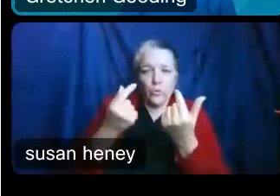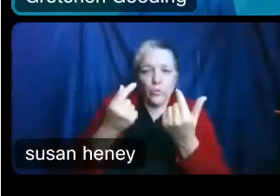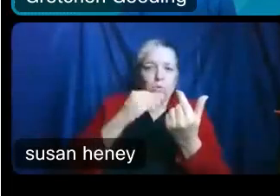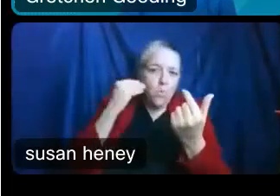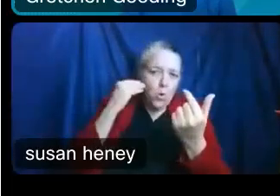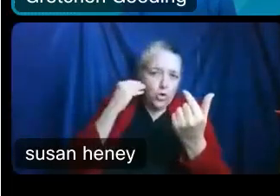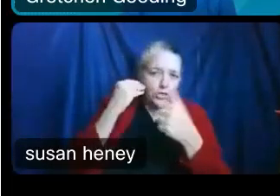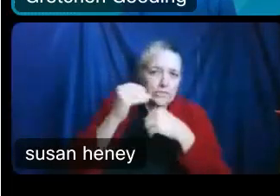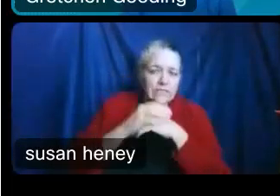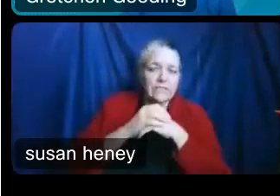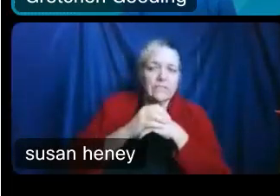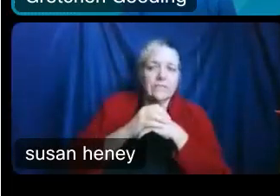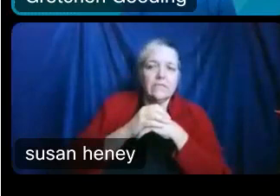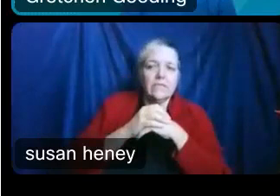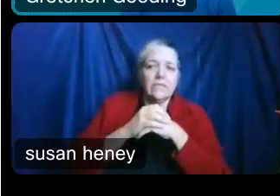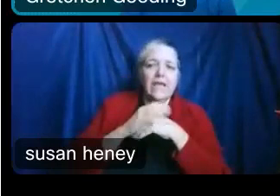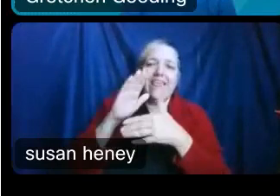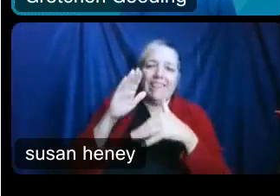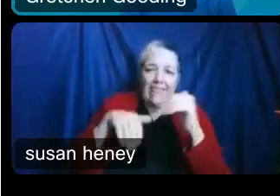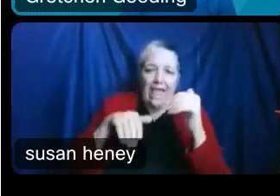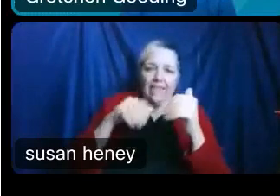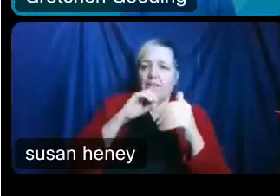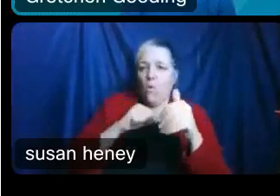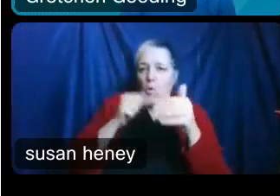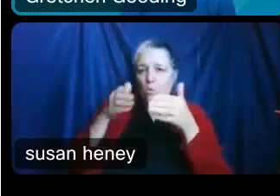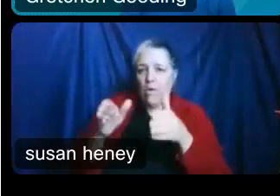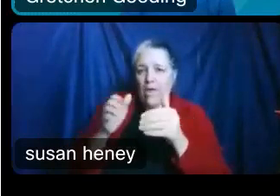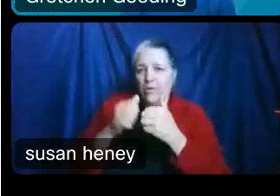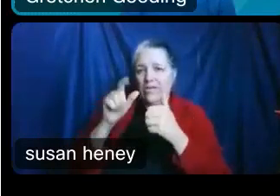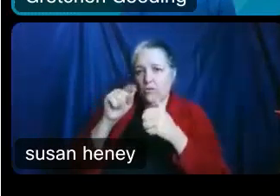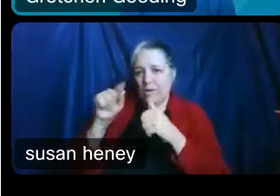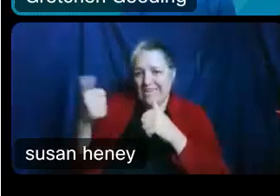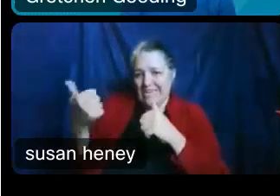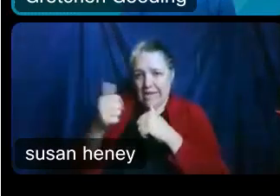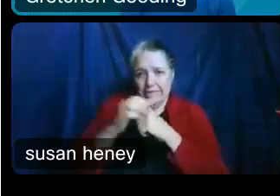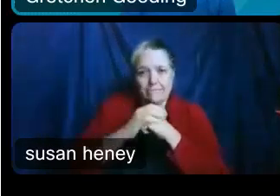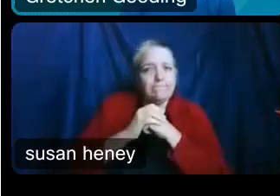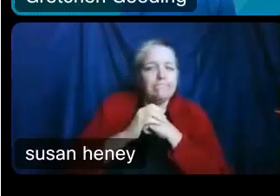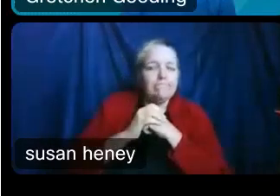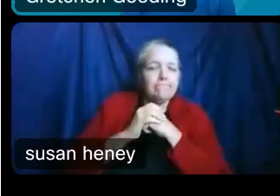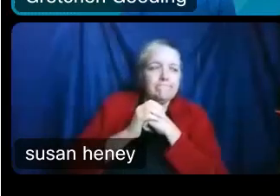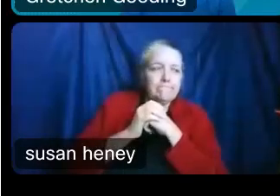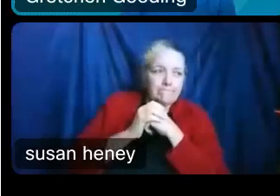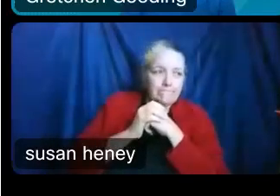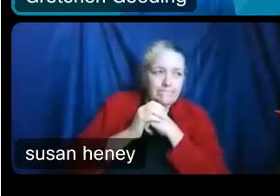from updates to the 2010 census base that were previously used. An important point for